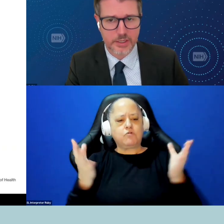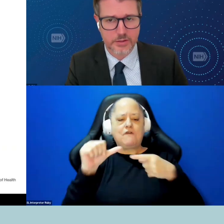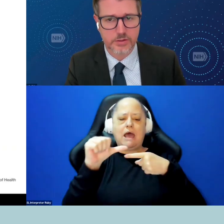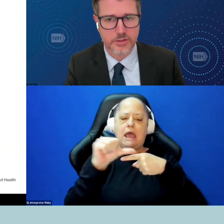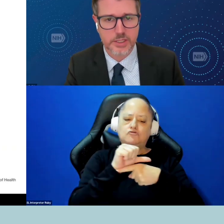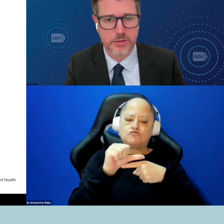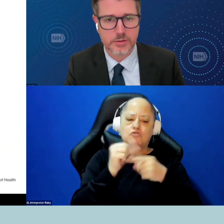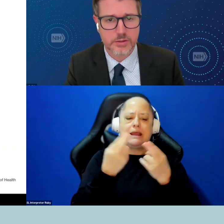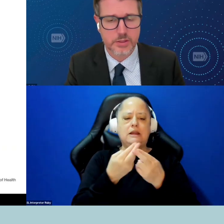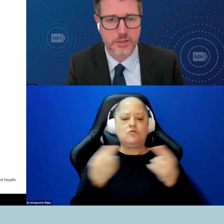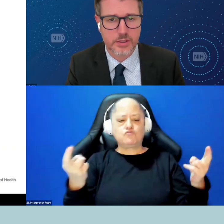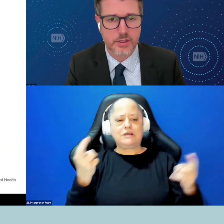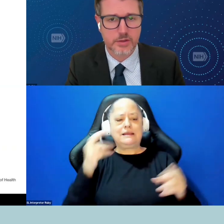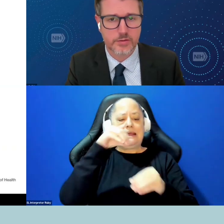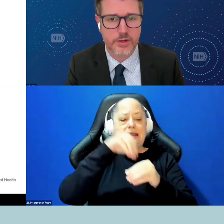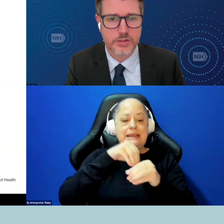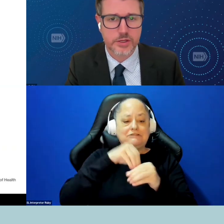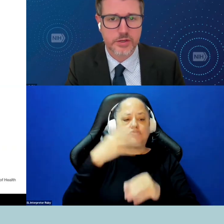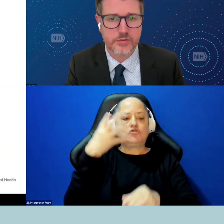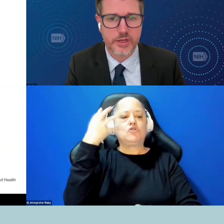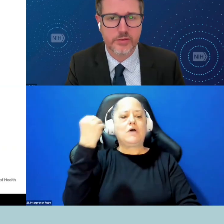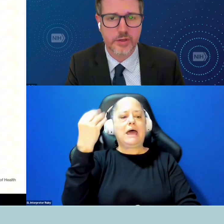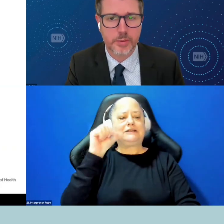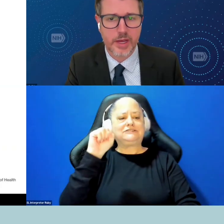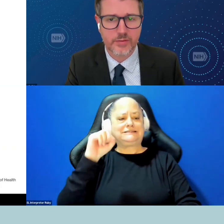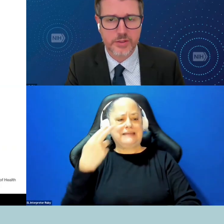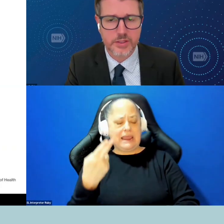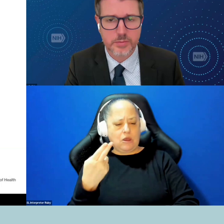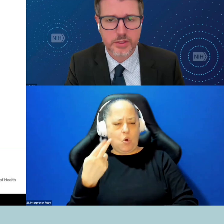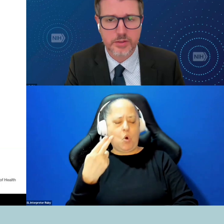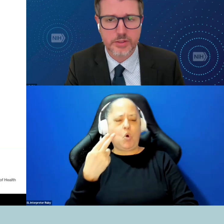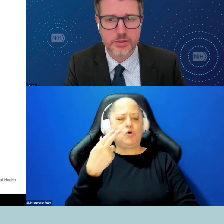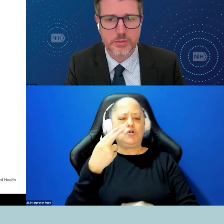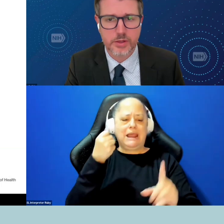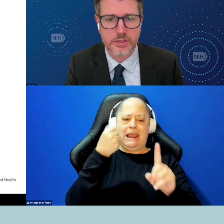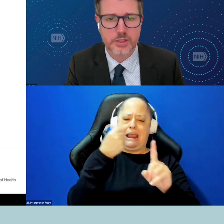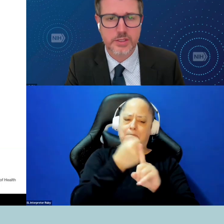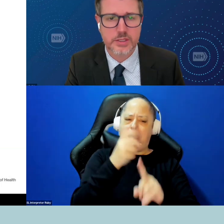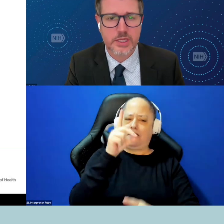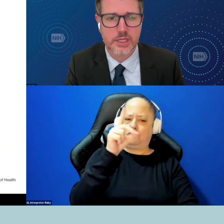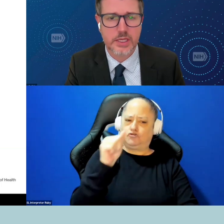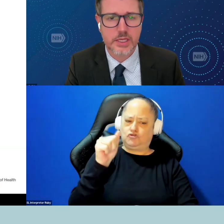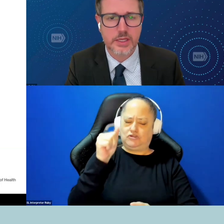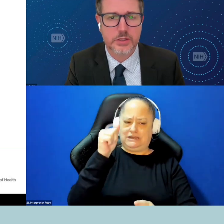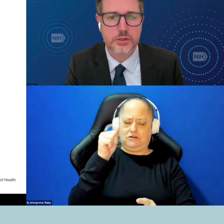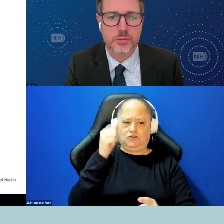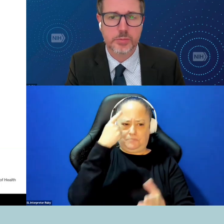and internal stakeholders, foster innovative and impactful disability research projects, and ensure